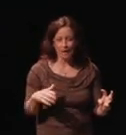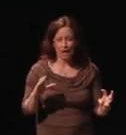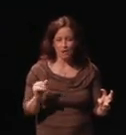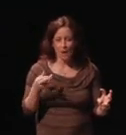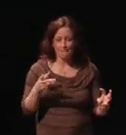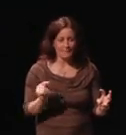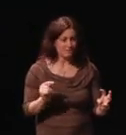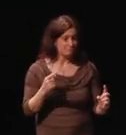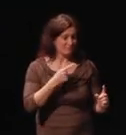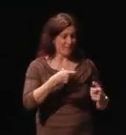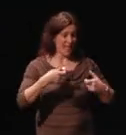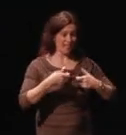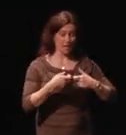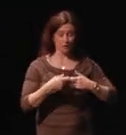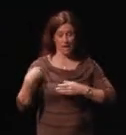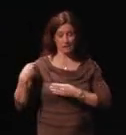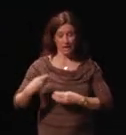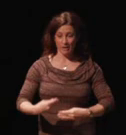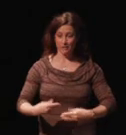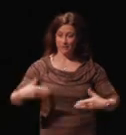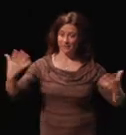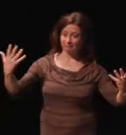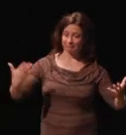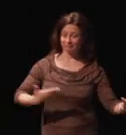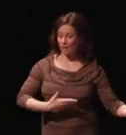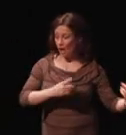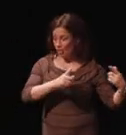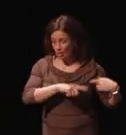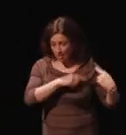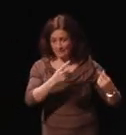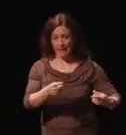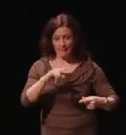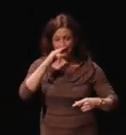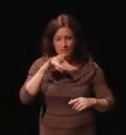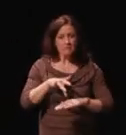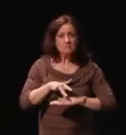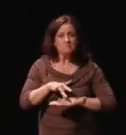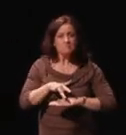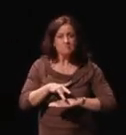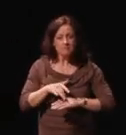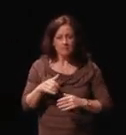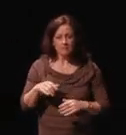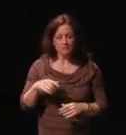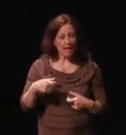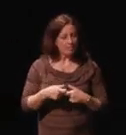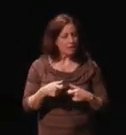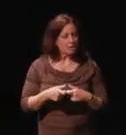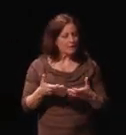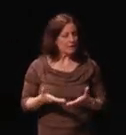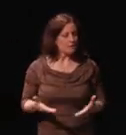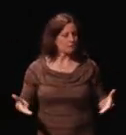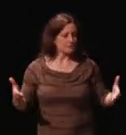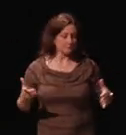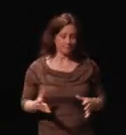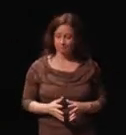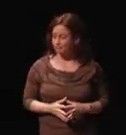It's been a long time, kids have been obsessed with electronic gadgets.